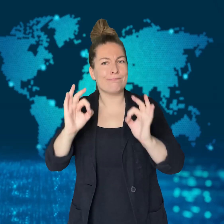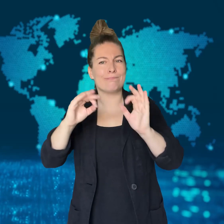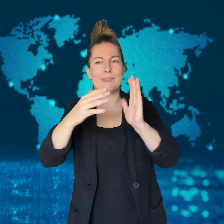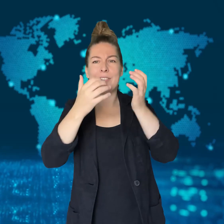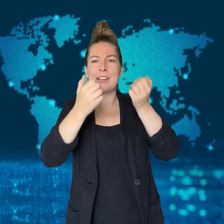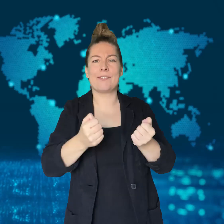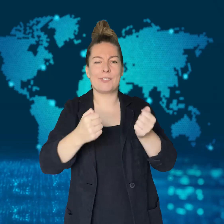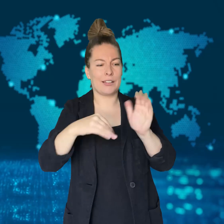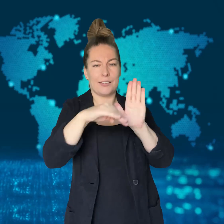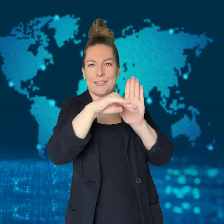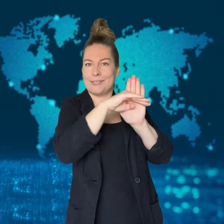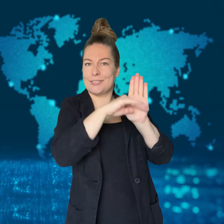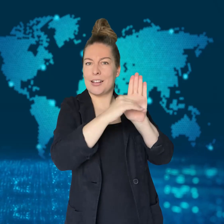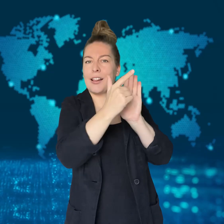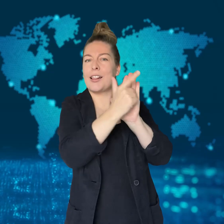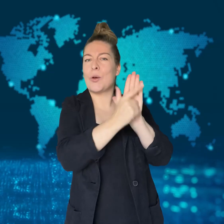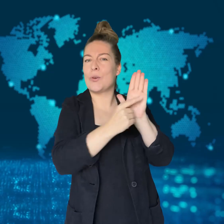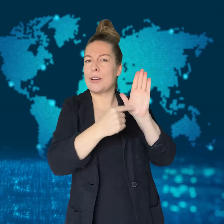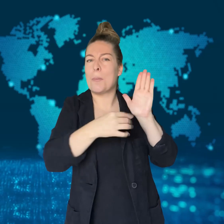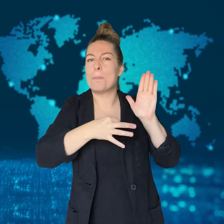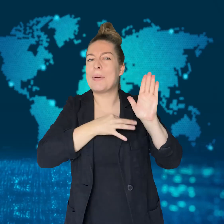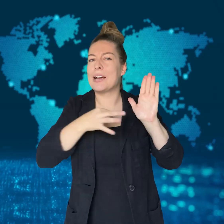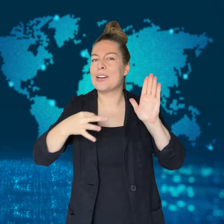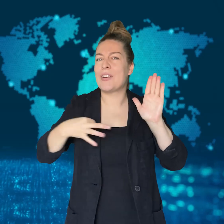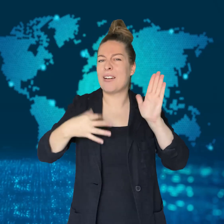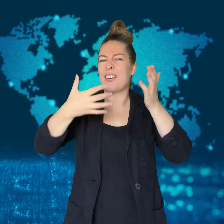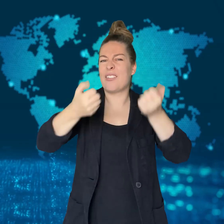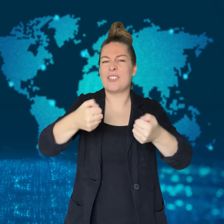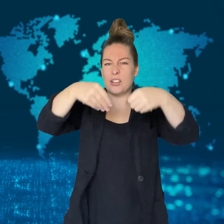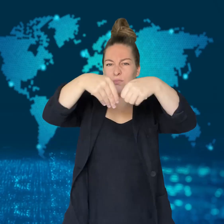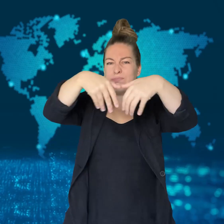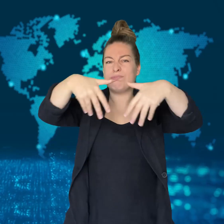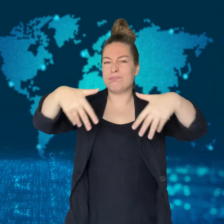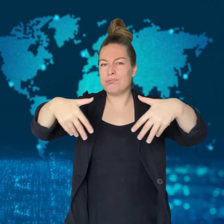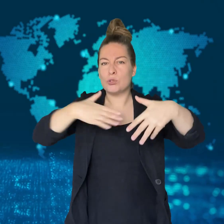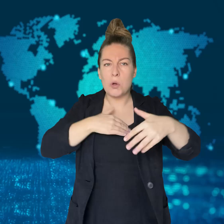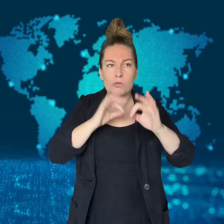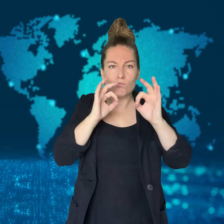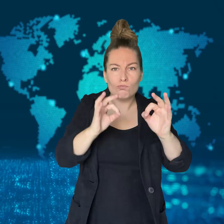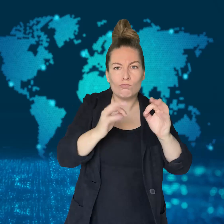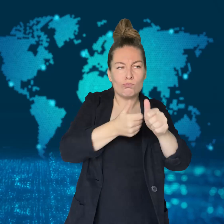and guidelines that exist across the city.